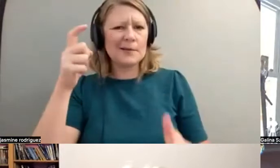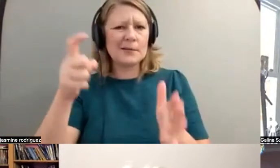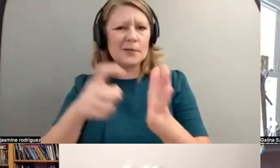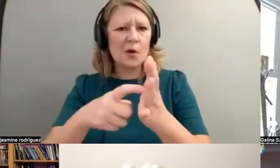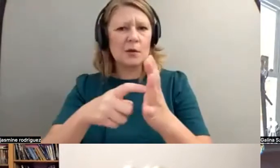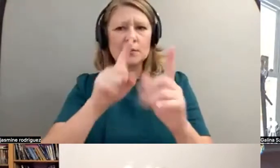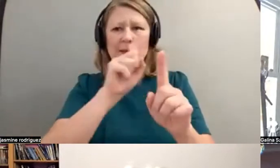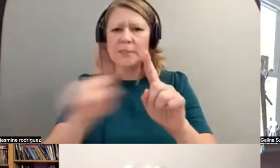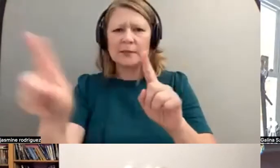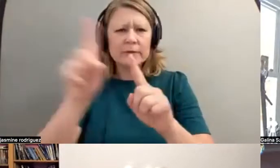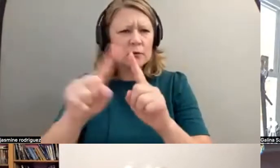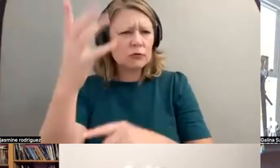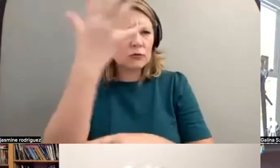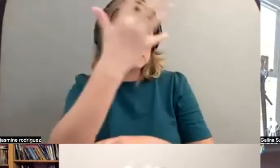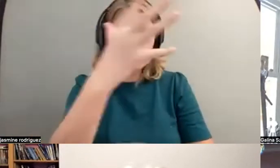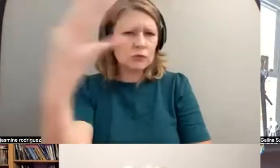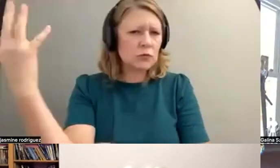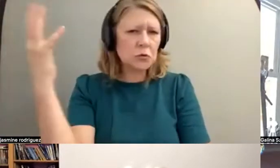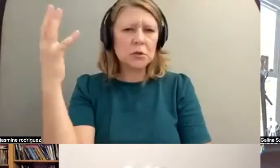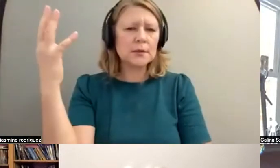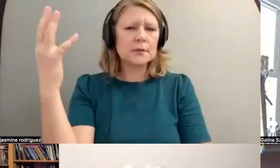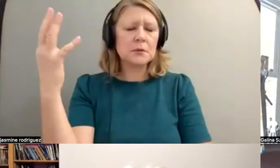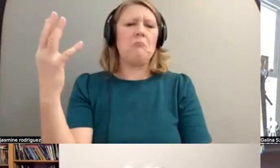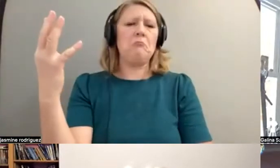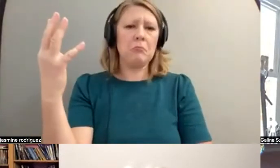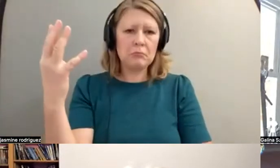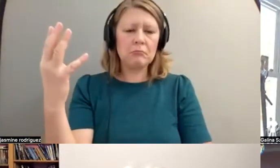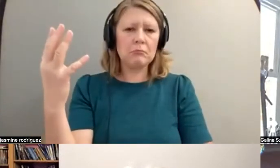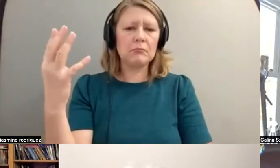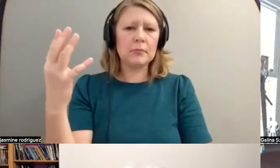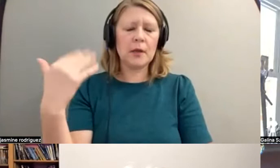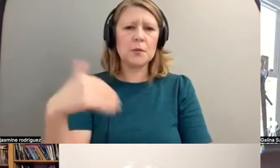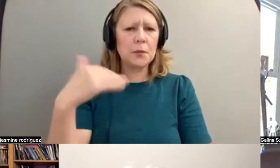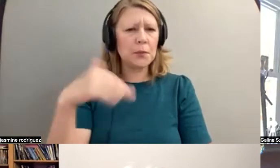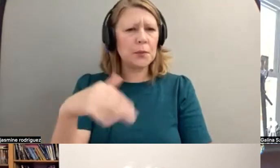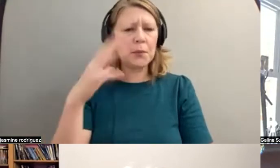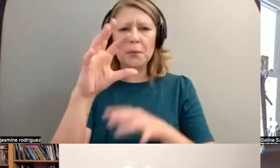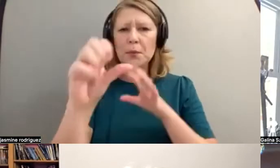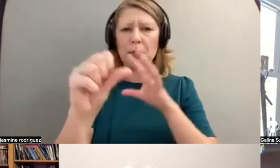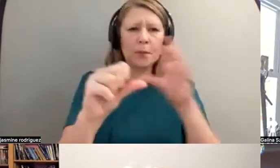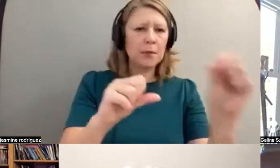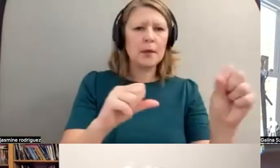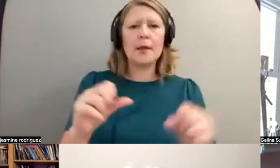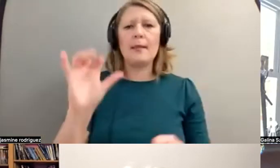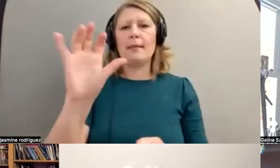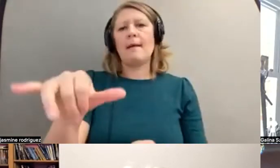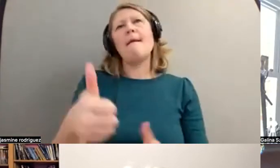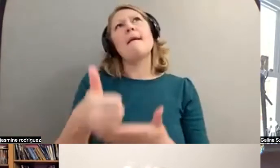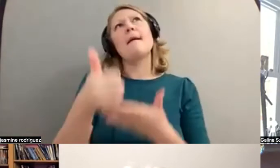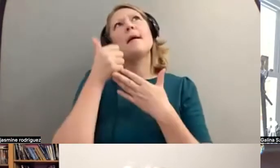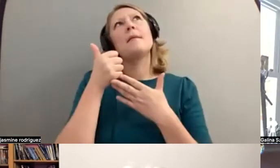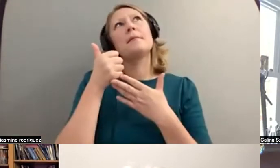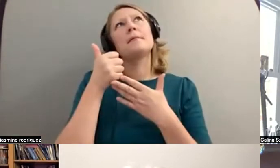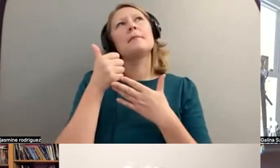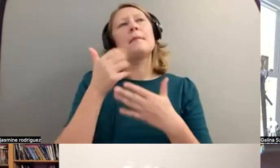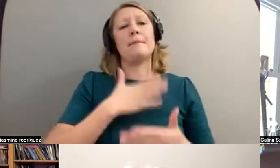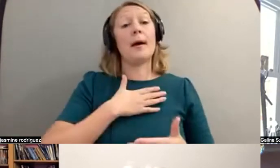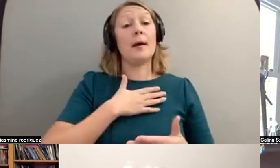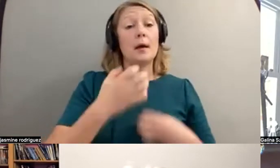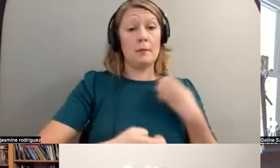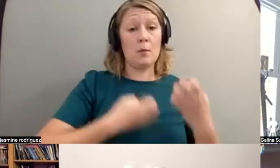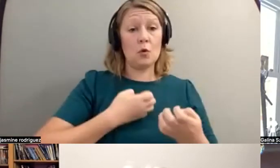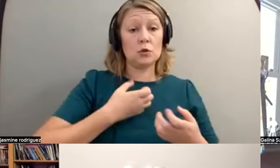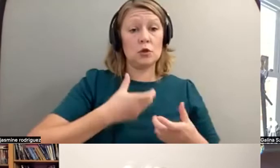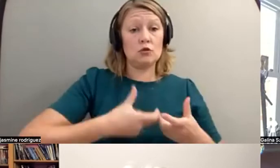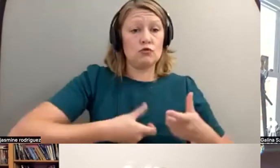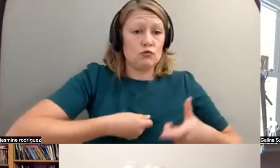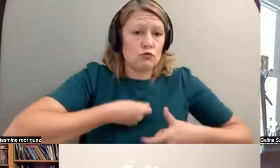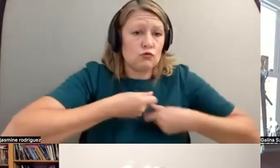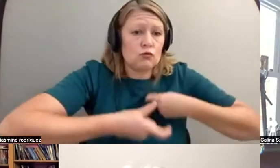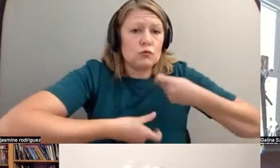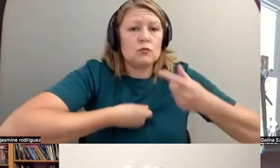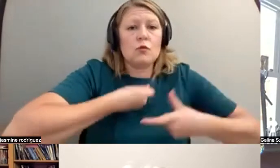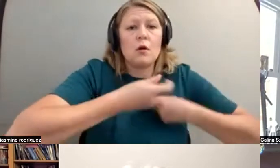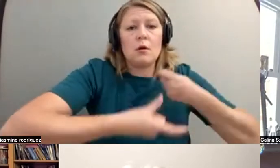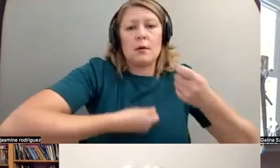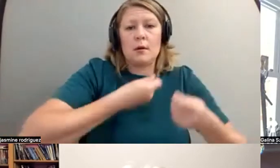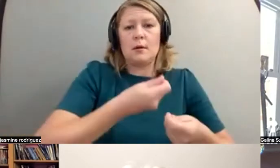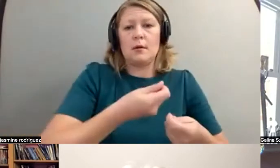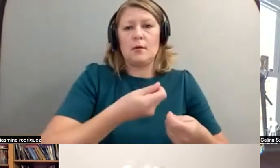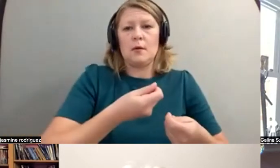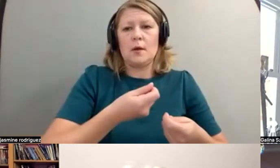And so it helped me to probably bring out emoti ons that it was hard to